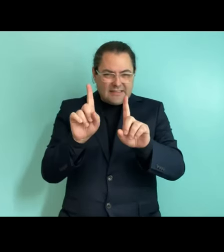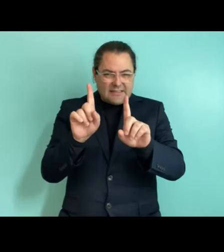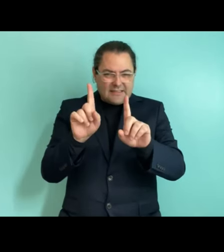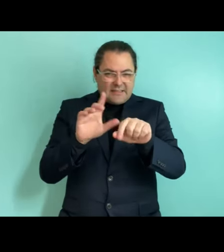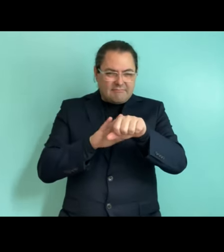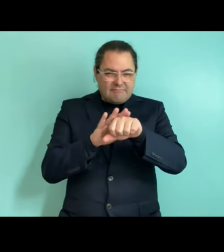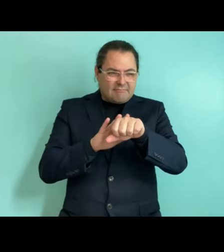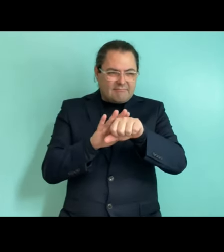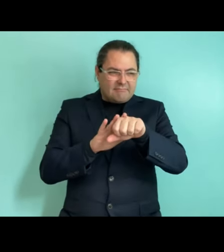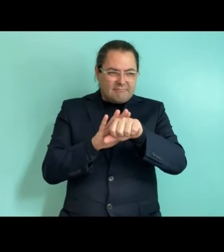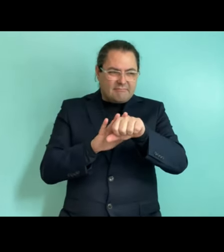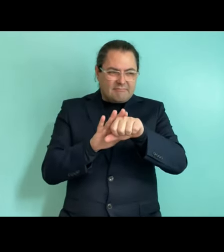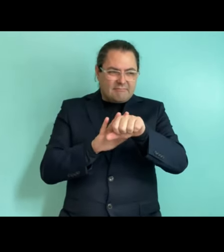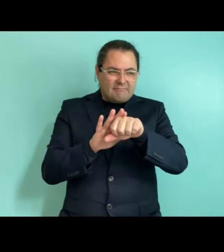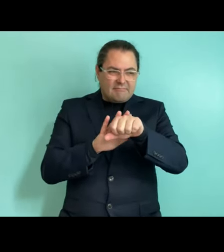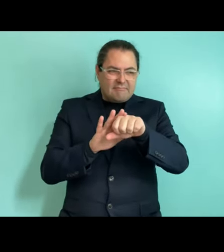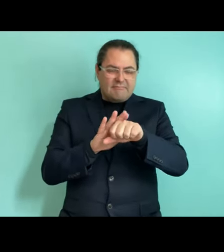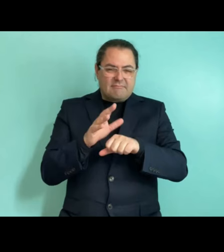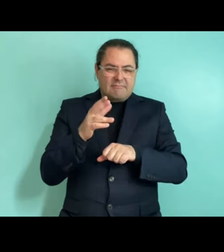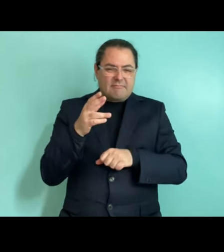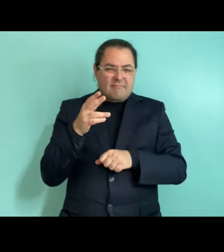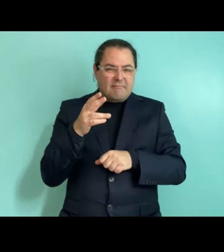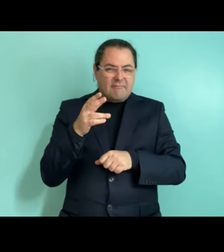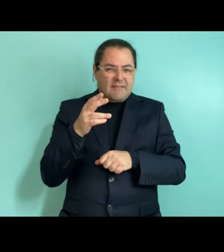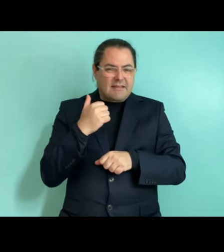12:19:17 Henry. 12:19:18 Sorry Sorry to interrupt you, but